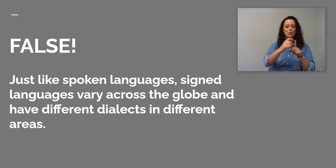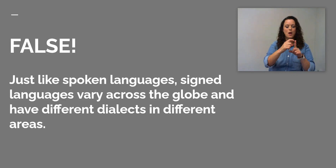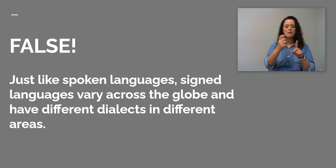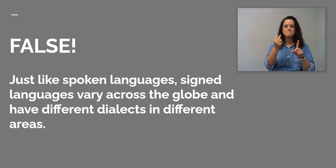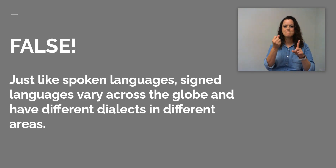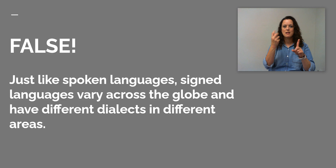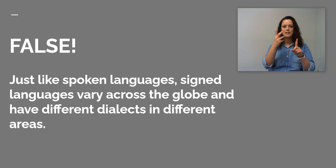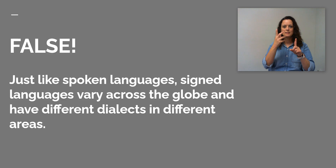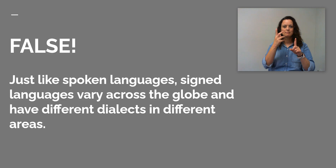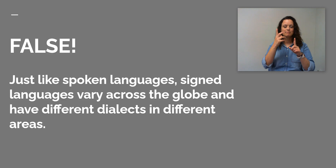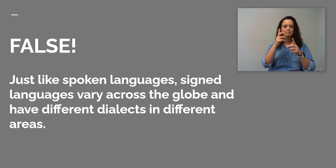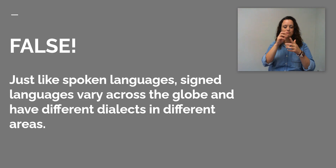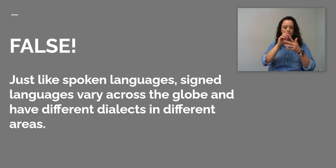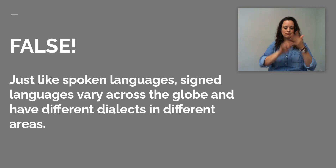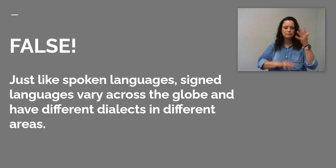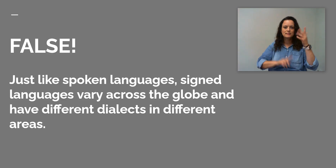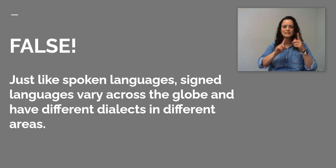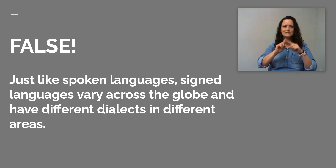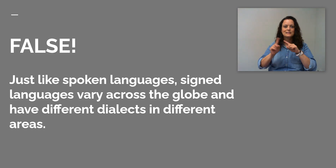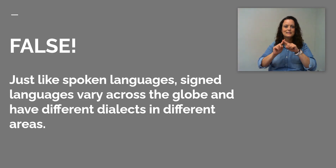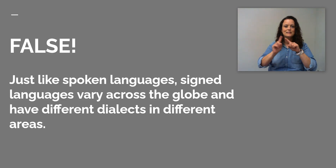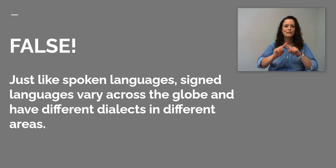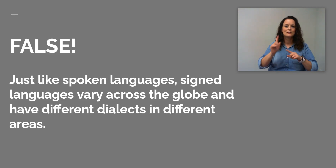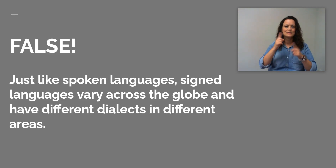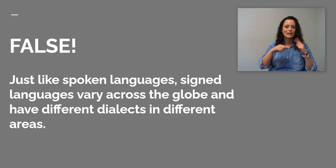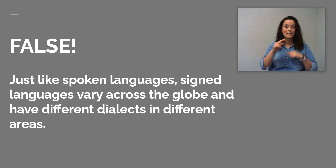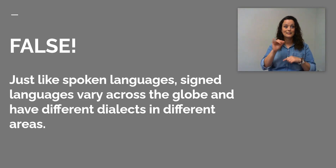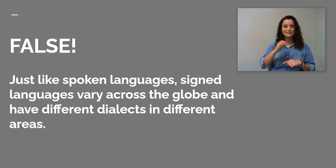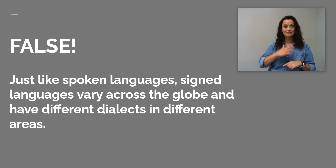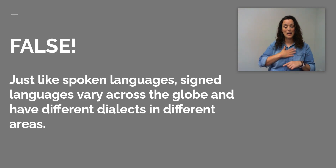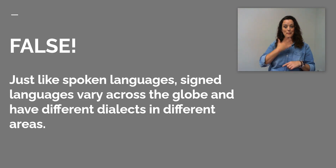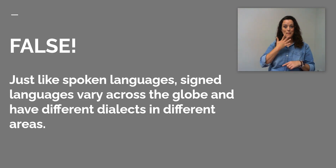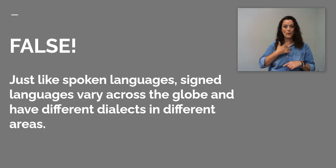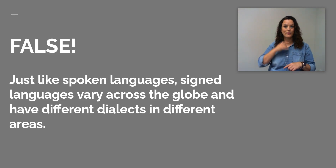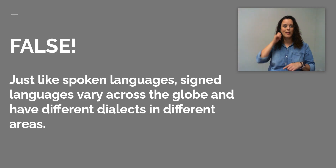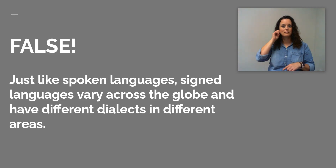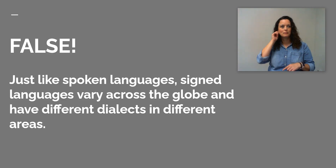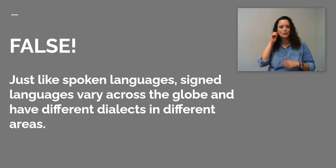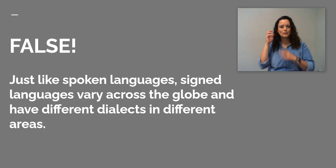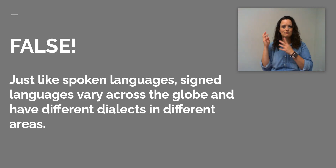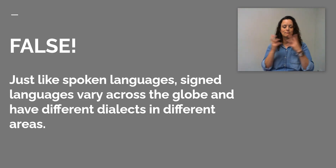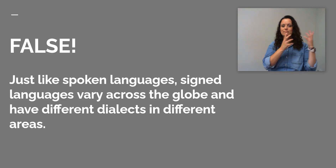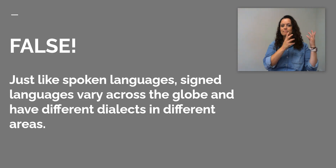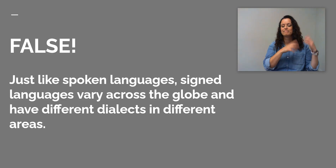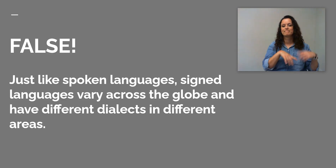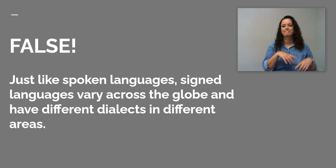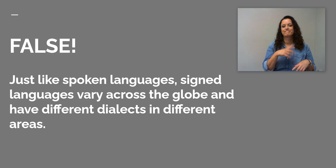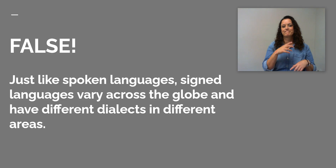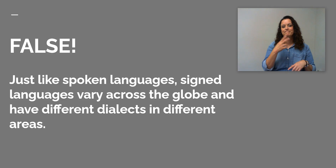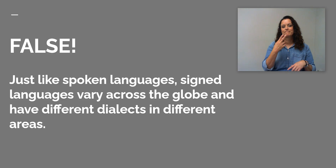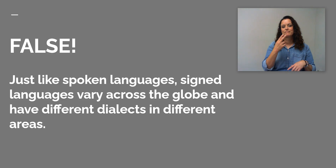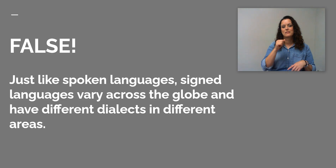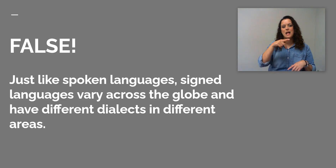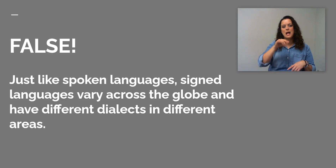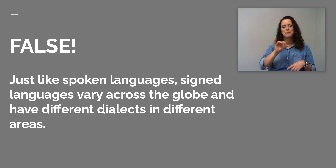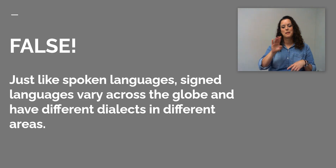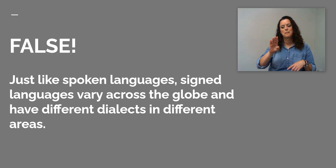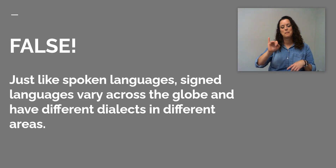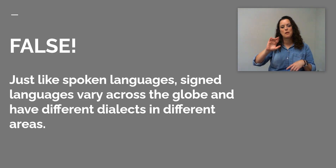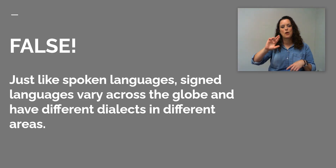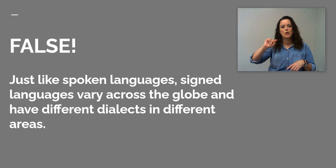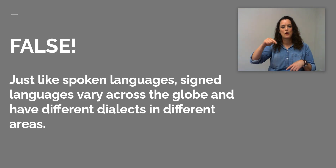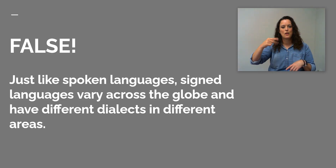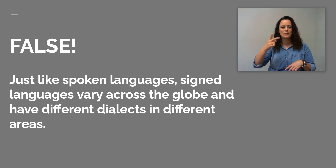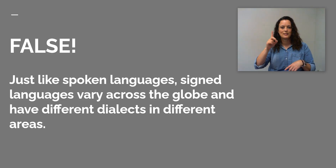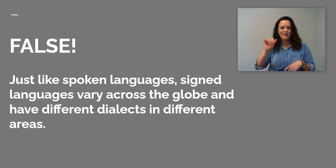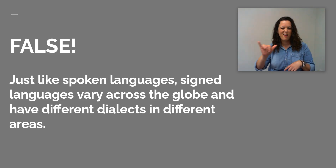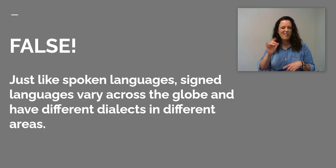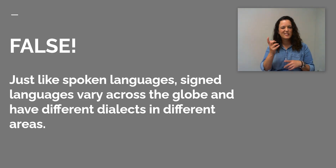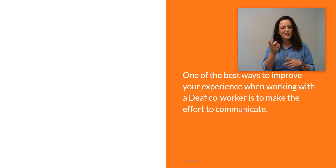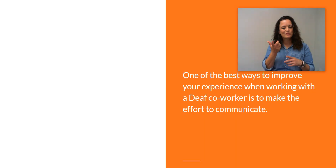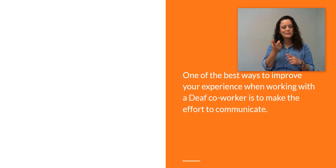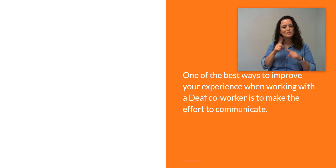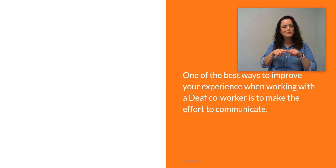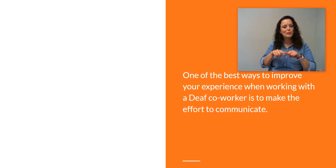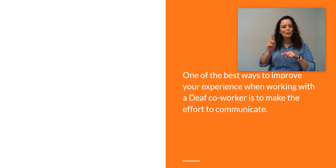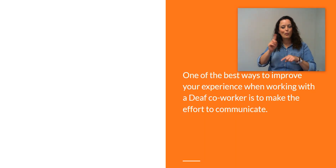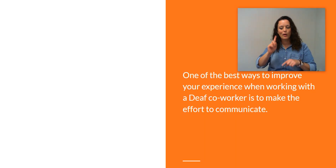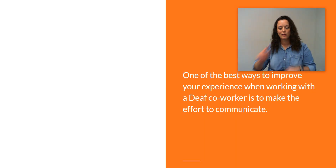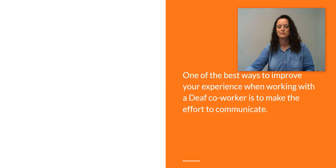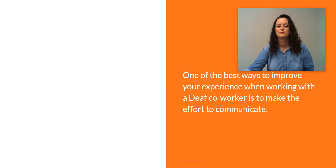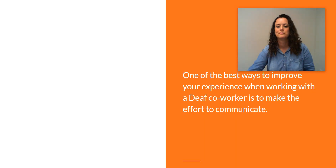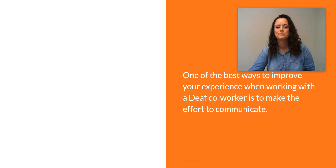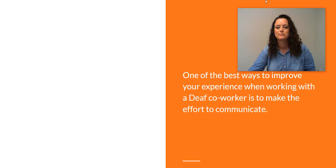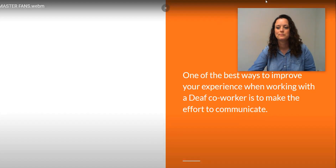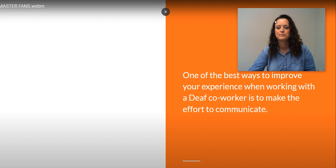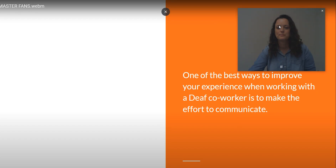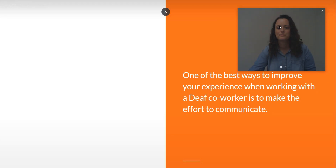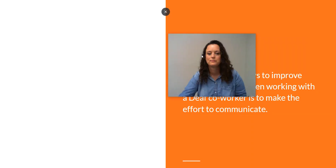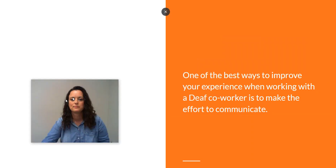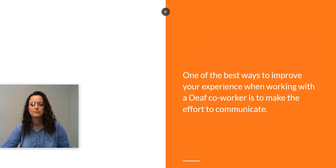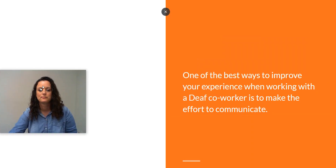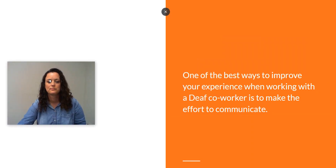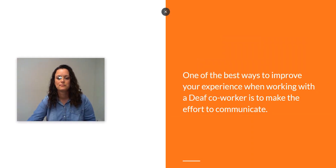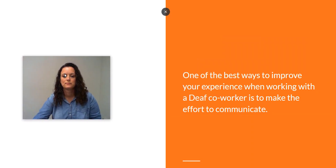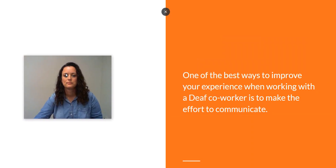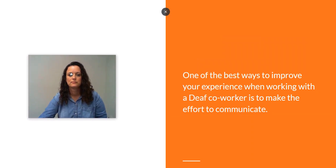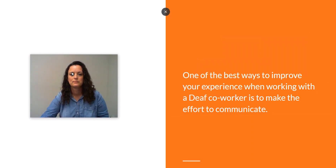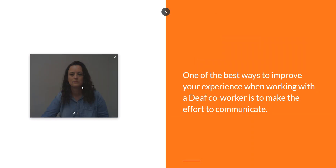10 different signs for happy birthday and so this changes depending on where you are